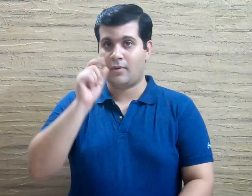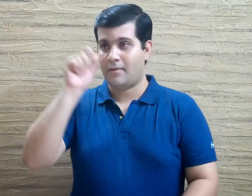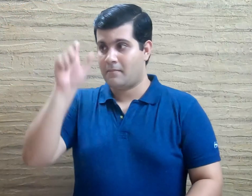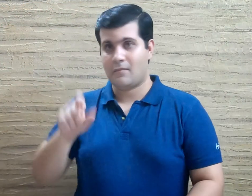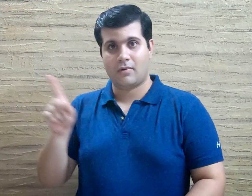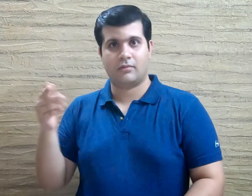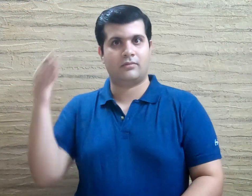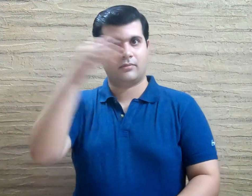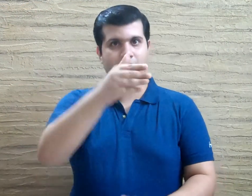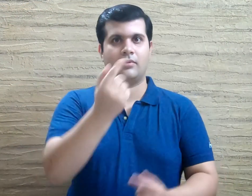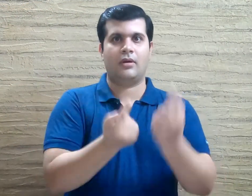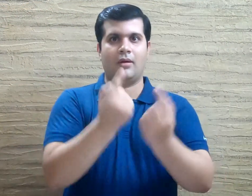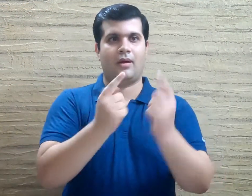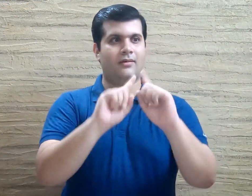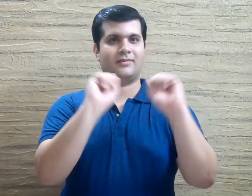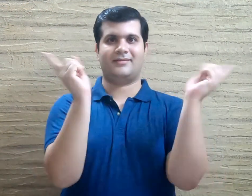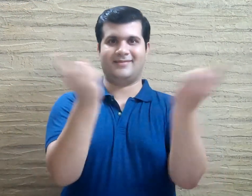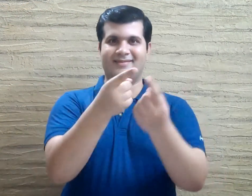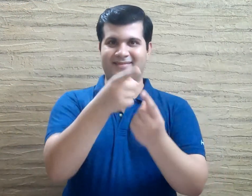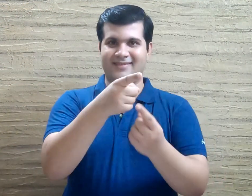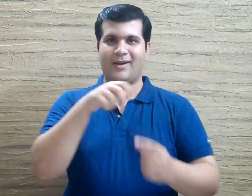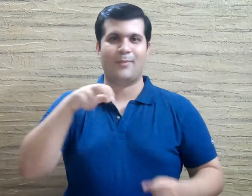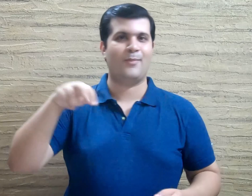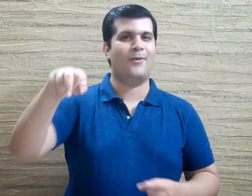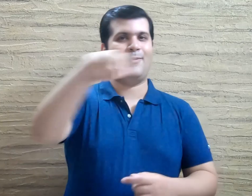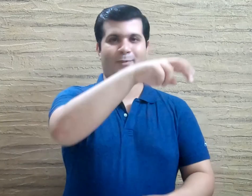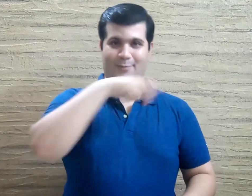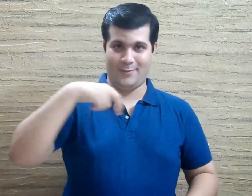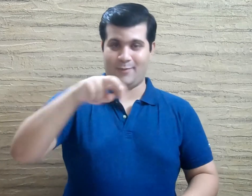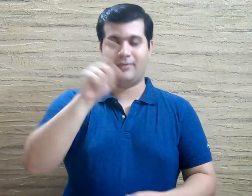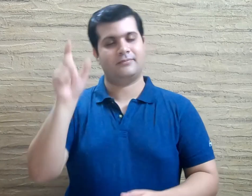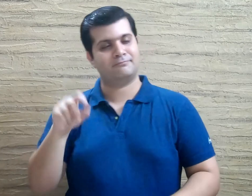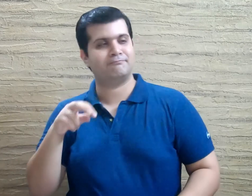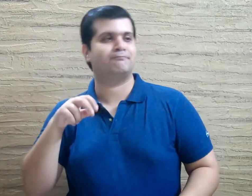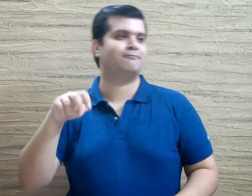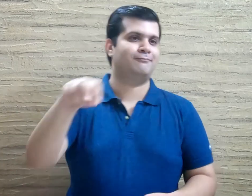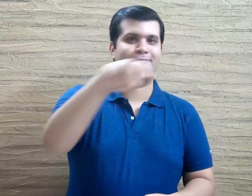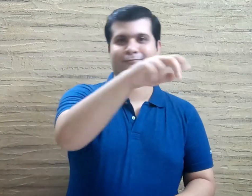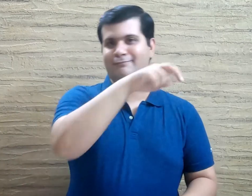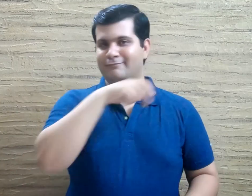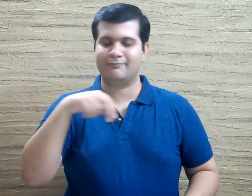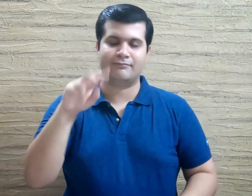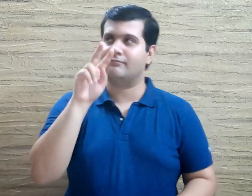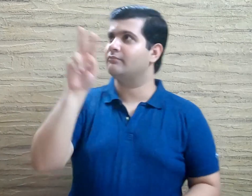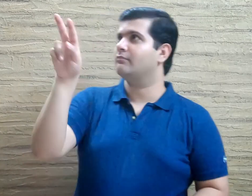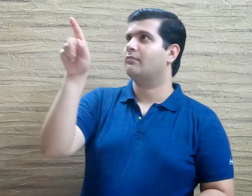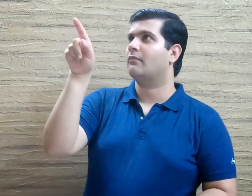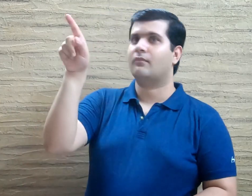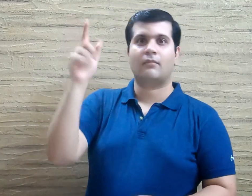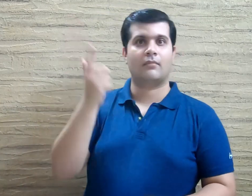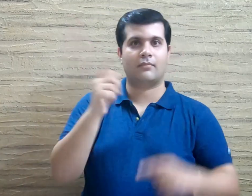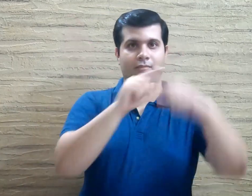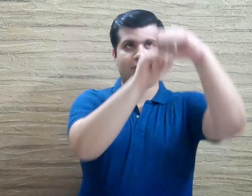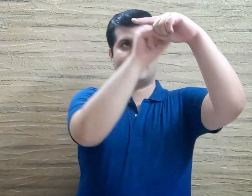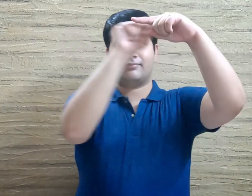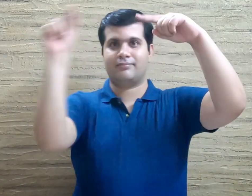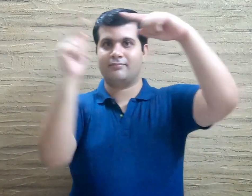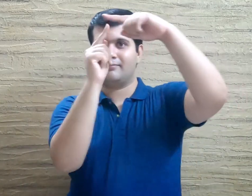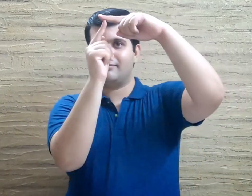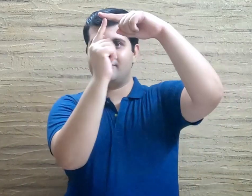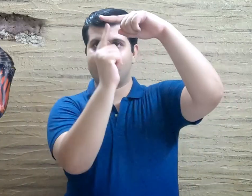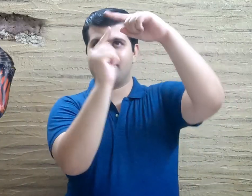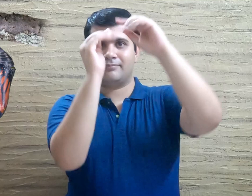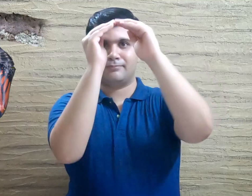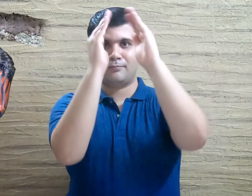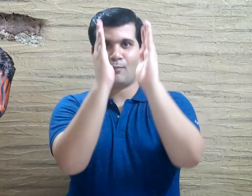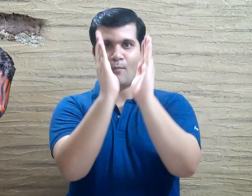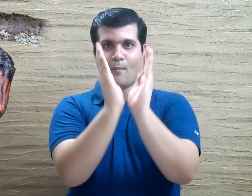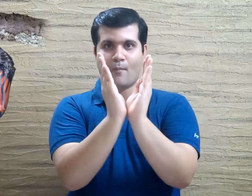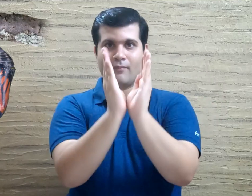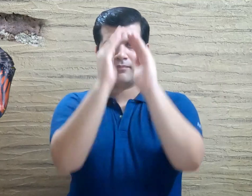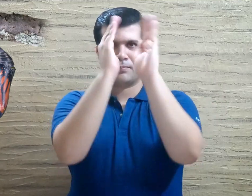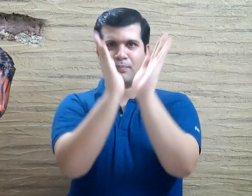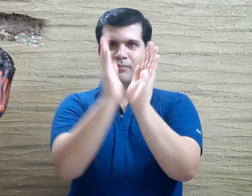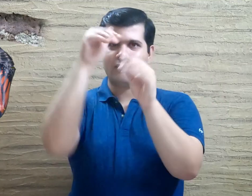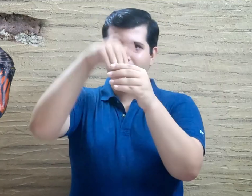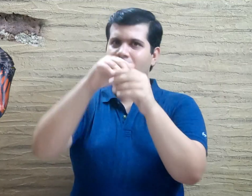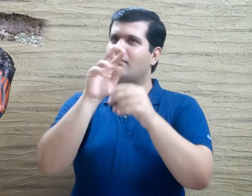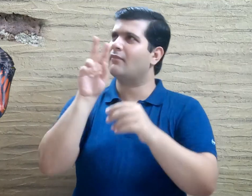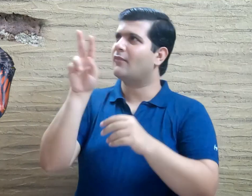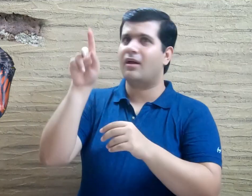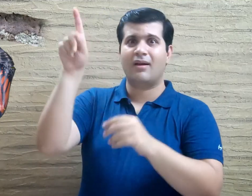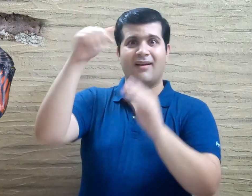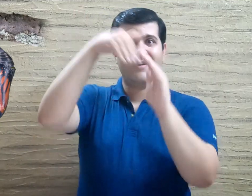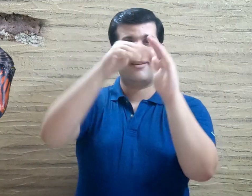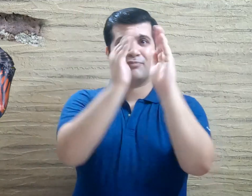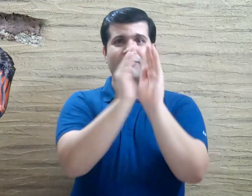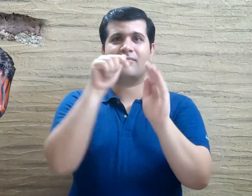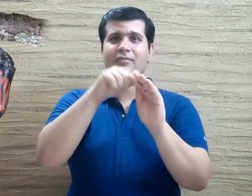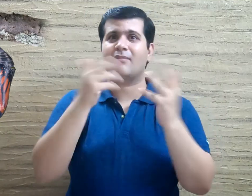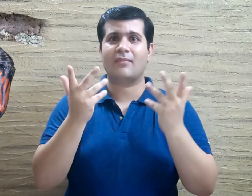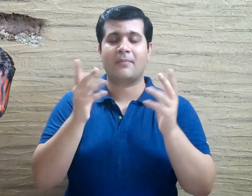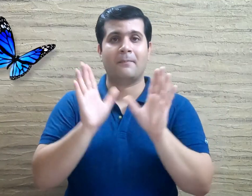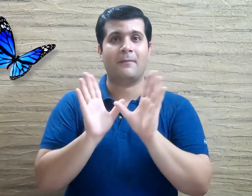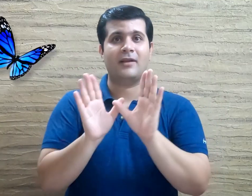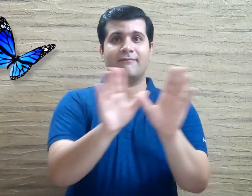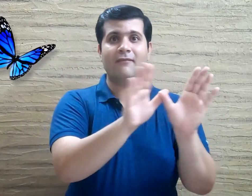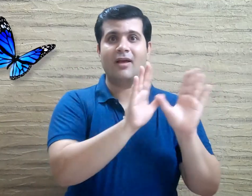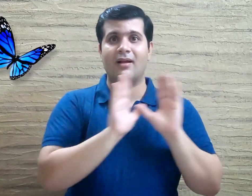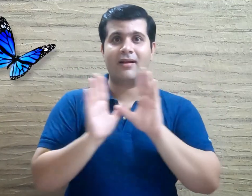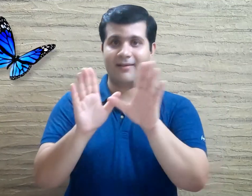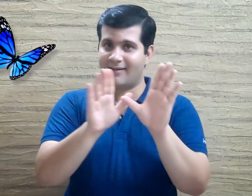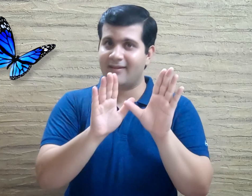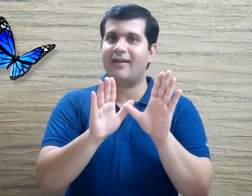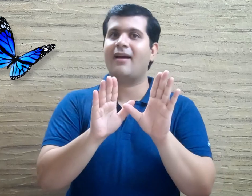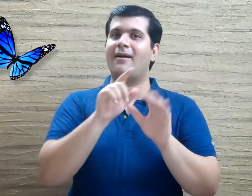A man was walking in his garden. While looking around he found a cocoon of a butterfly.